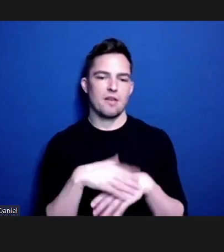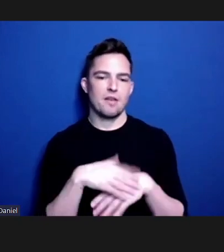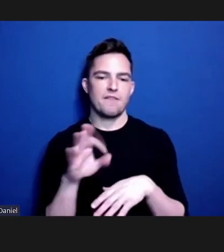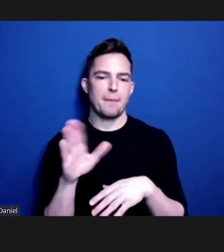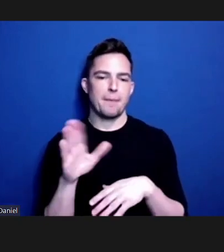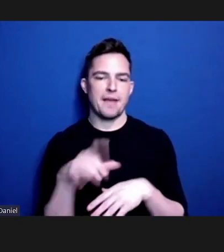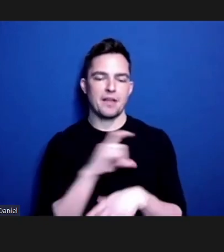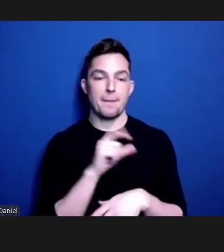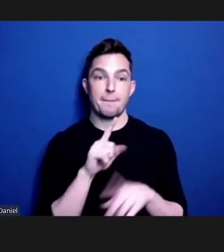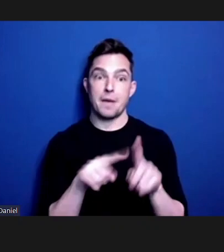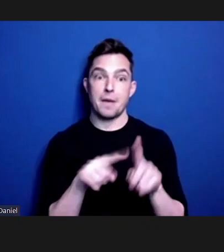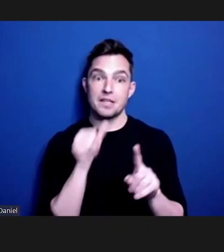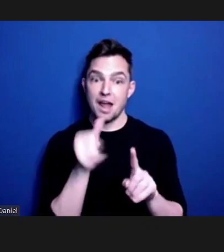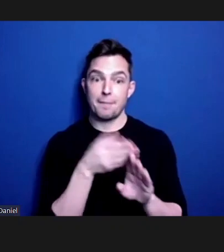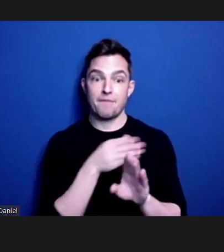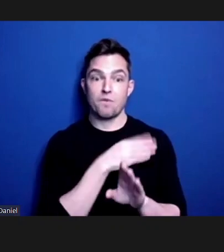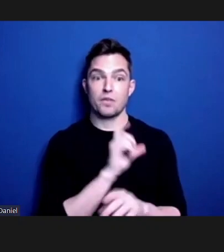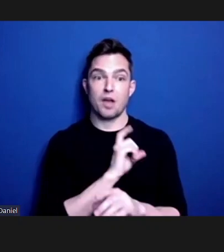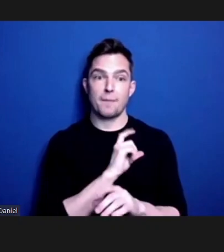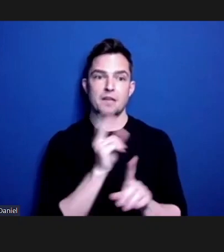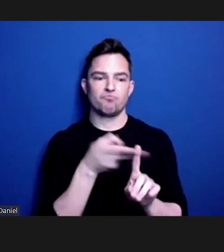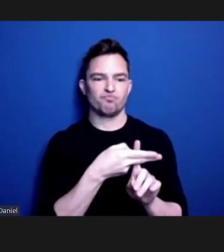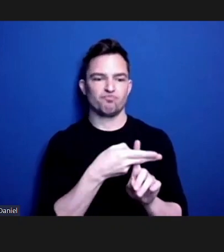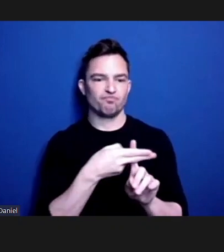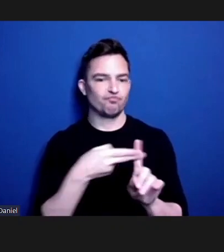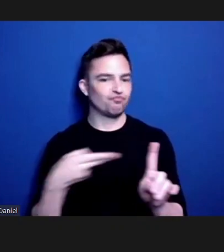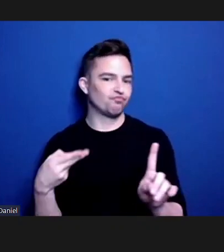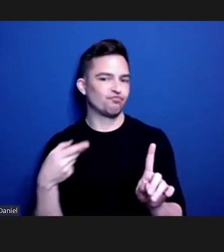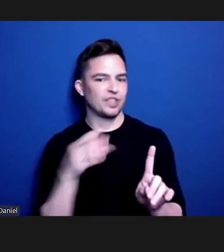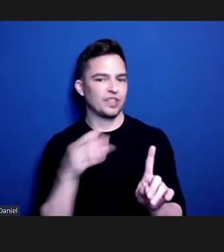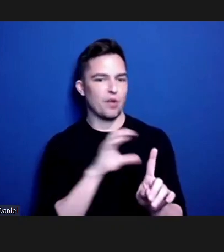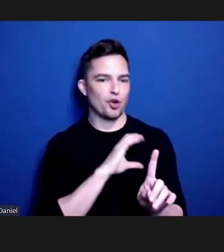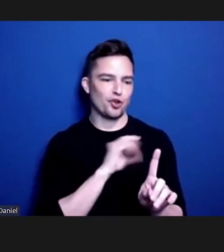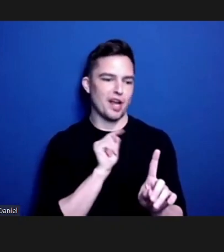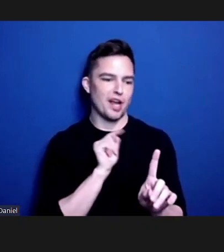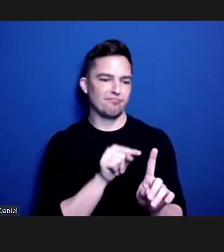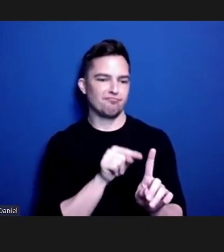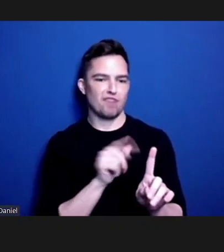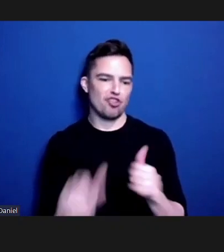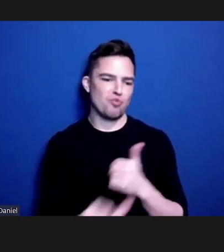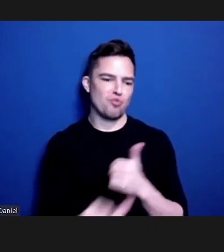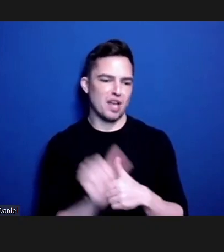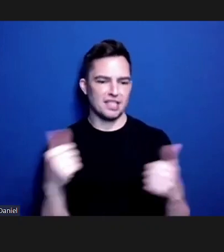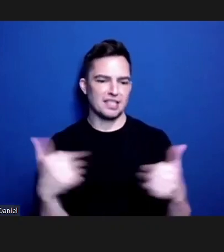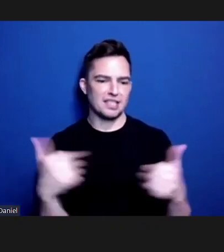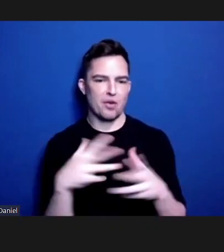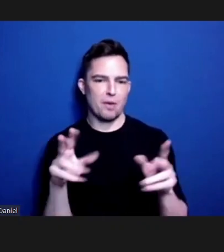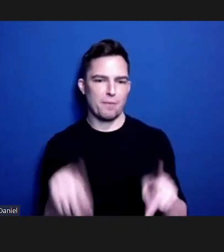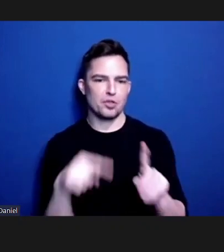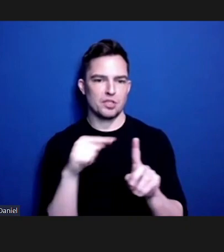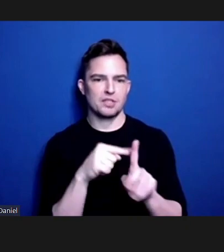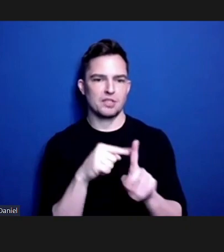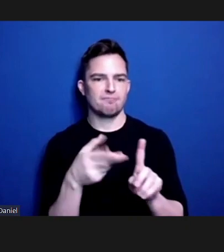had characterised him as, you know, this threatening and scary person. I think, again, the educator